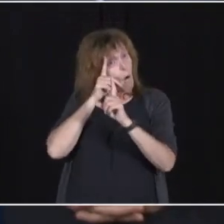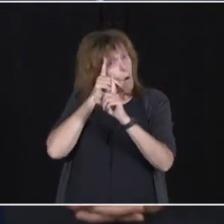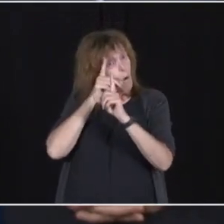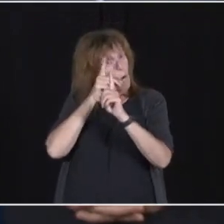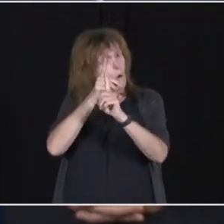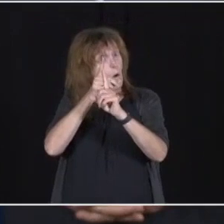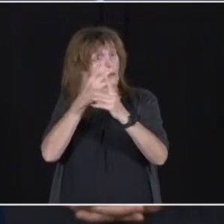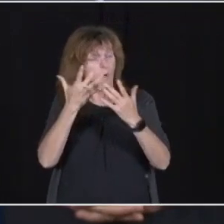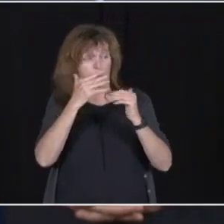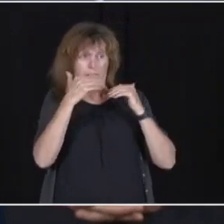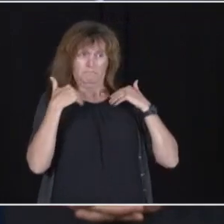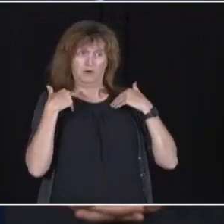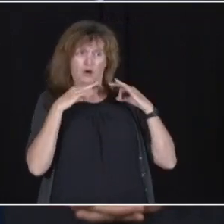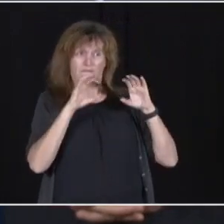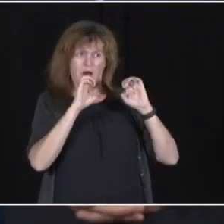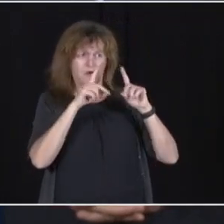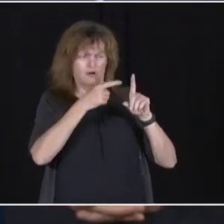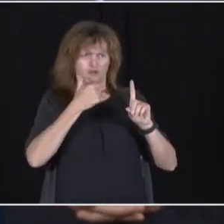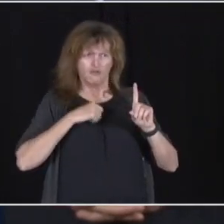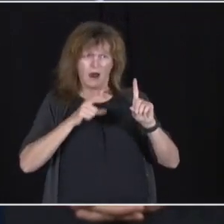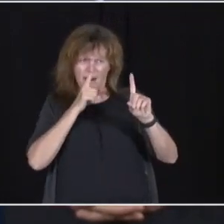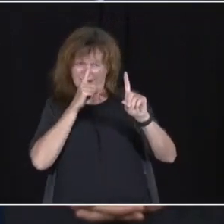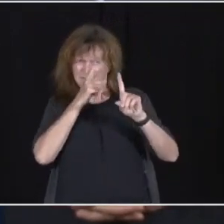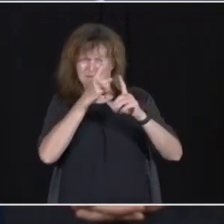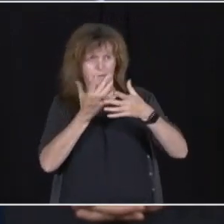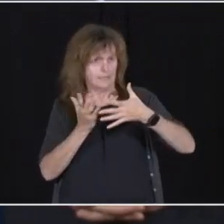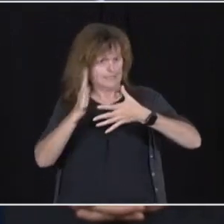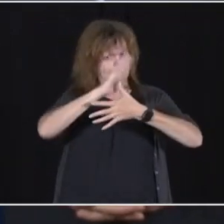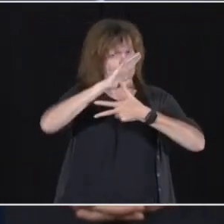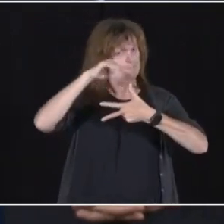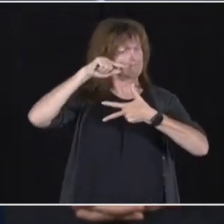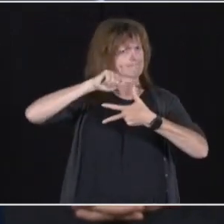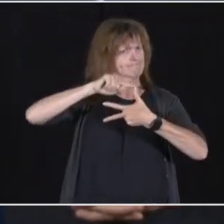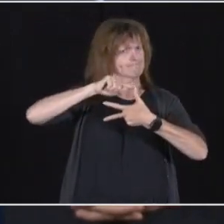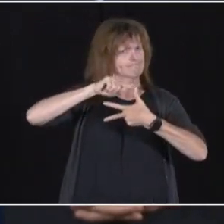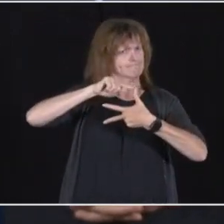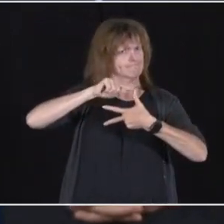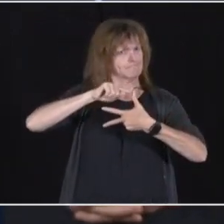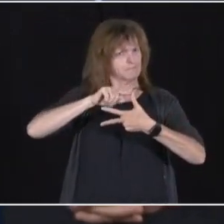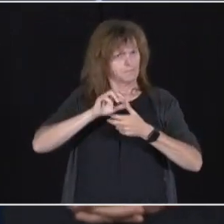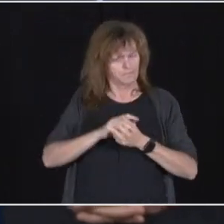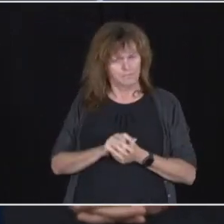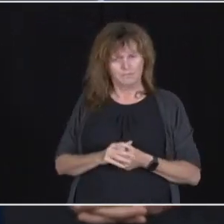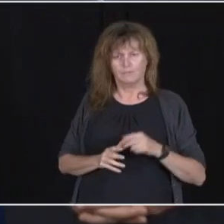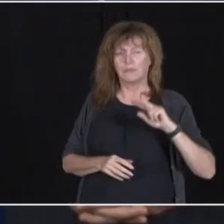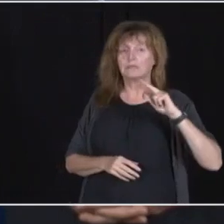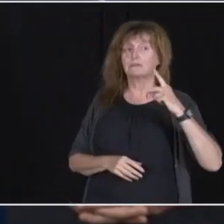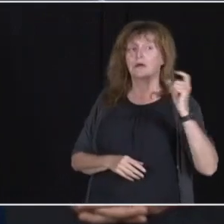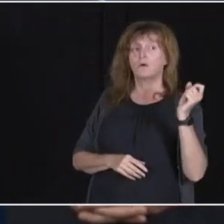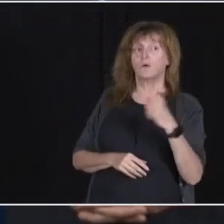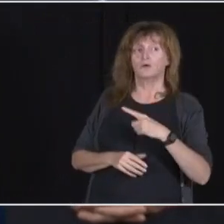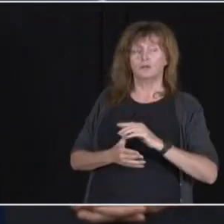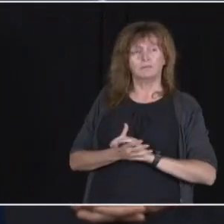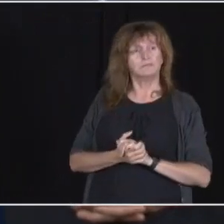Especially September. October, November, hopefully we'll see some real positive numbers. But that is our goal as a government and another